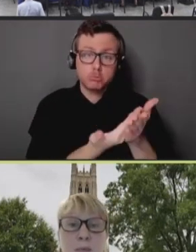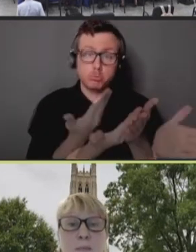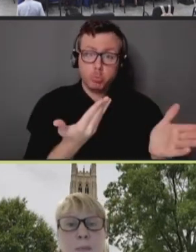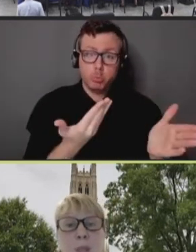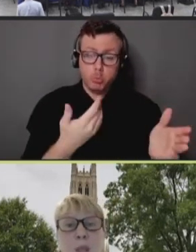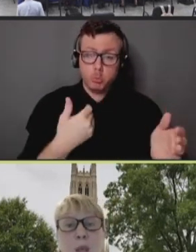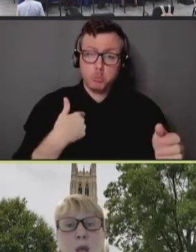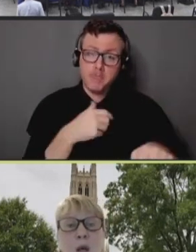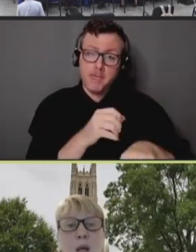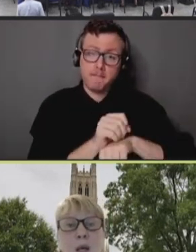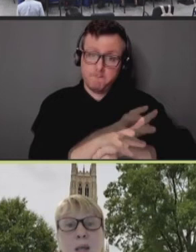do exist.